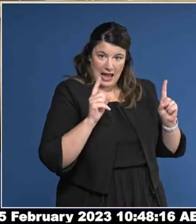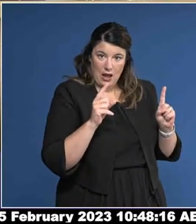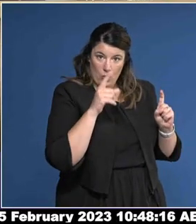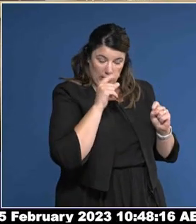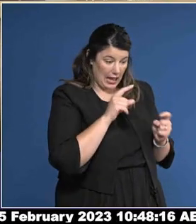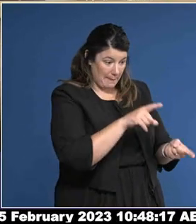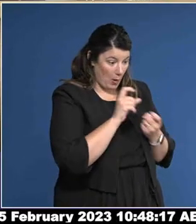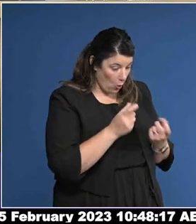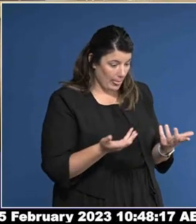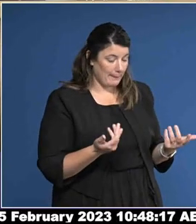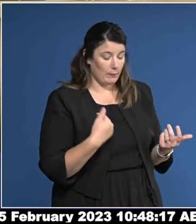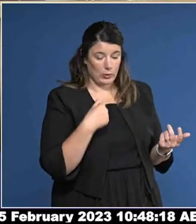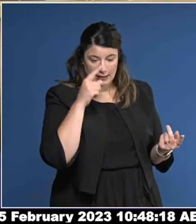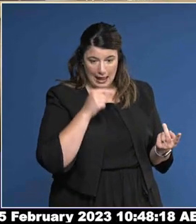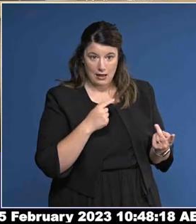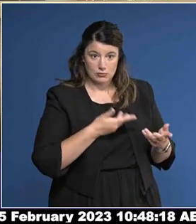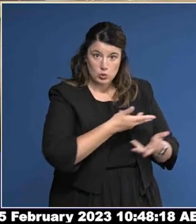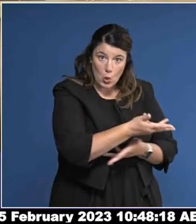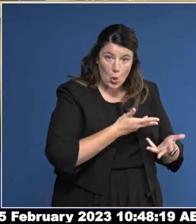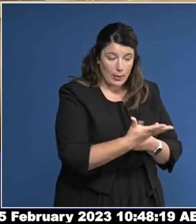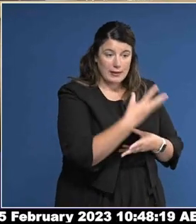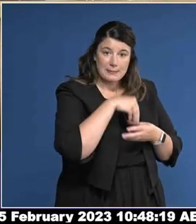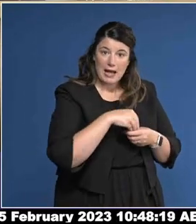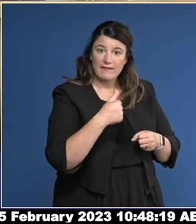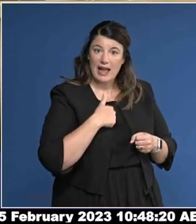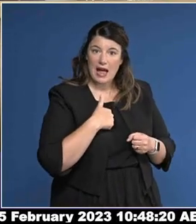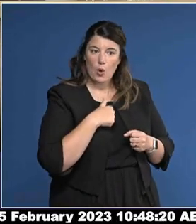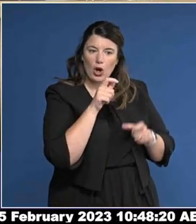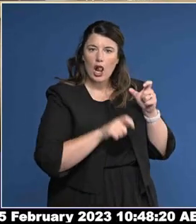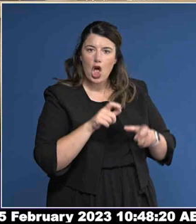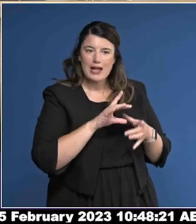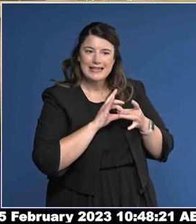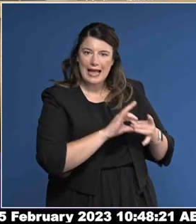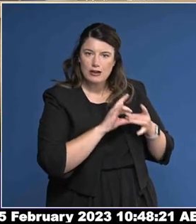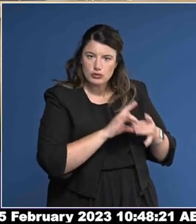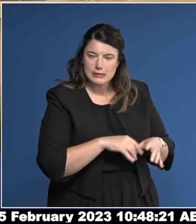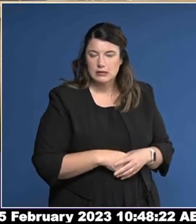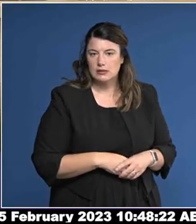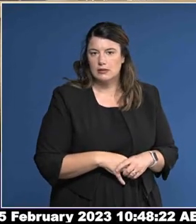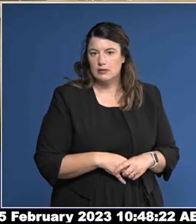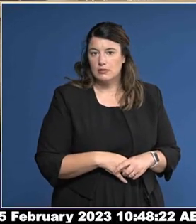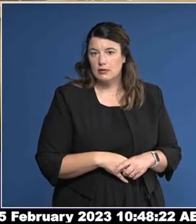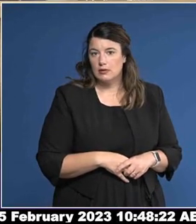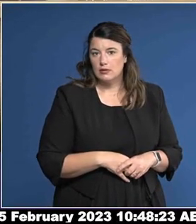We can talk to them as part of our client engagement. How long would it take to change the system?